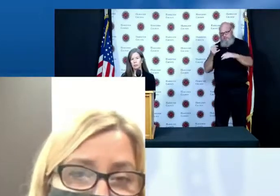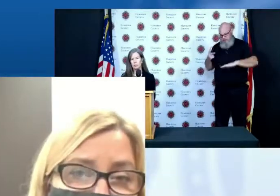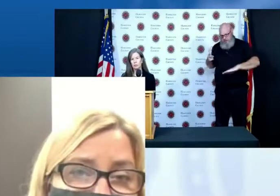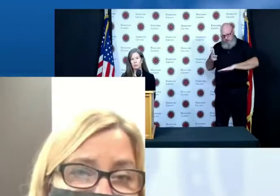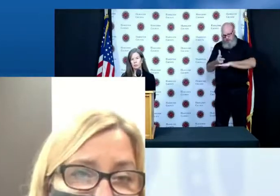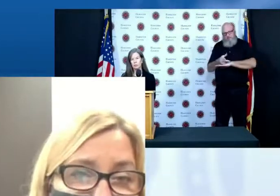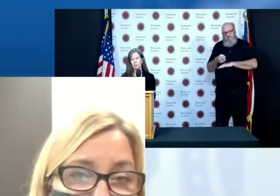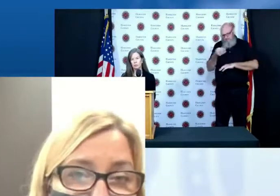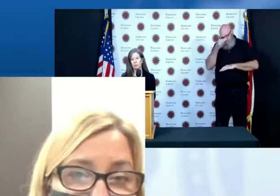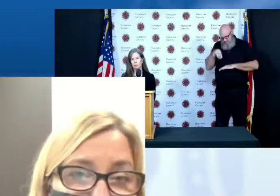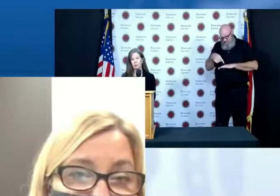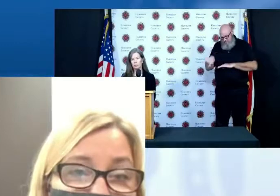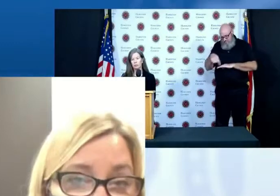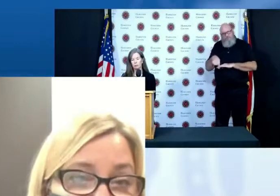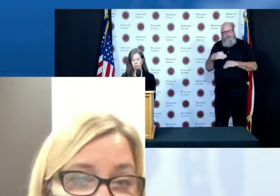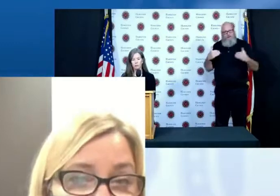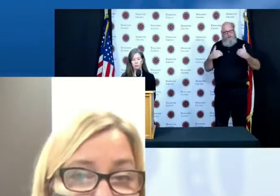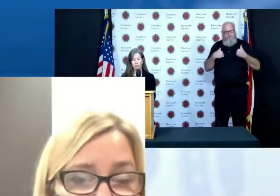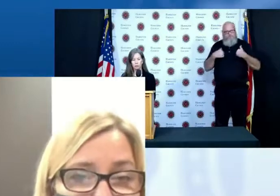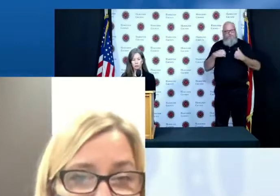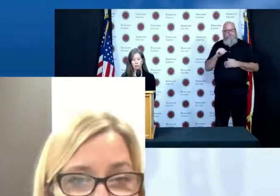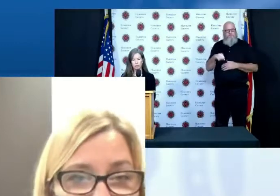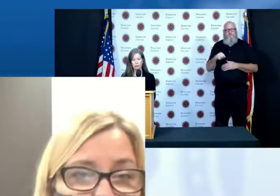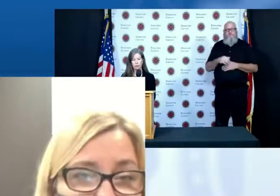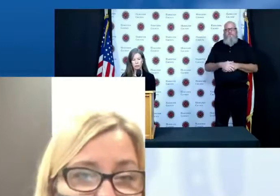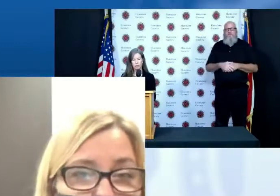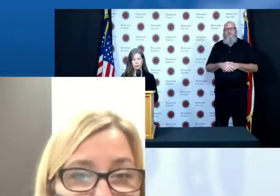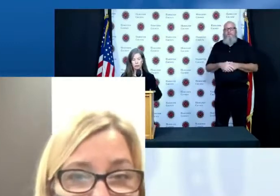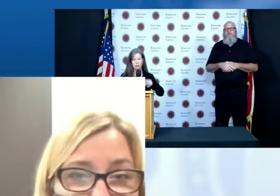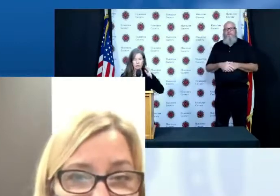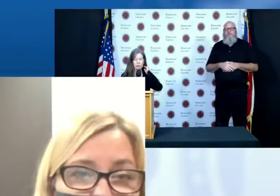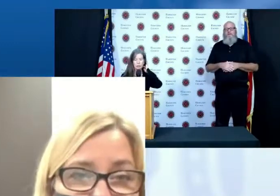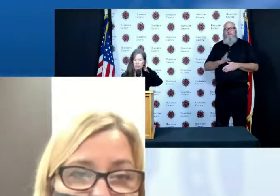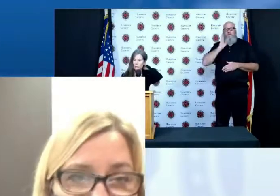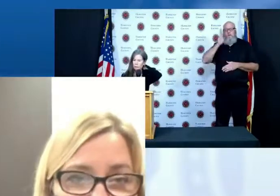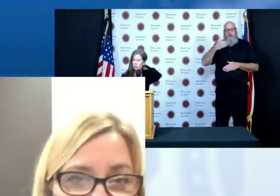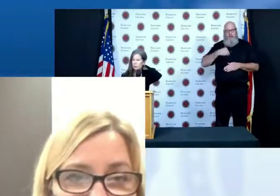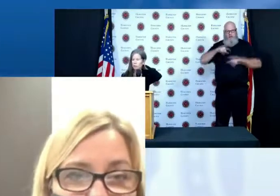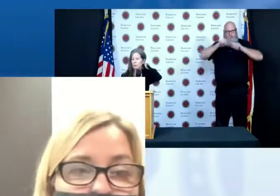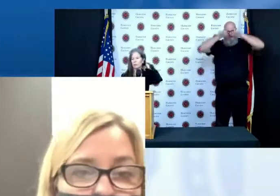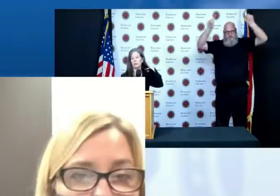we will have the appropriate signage up so once the person gets to the campus we'll